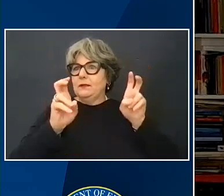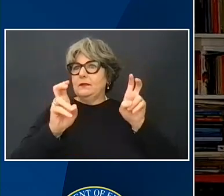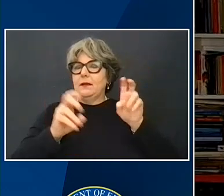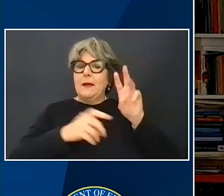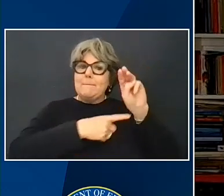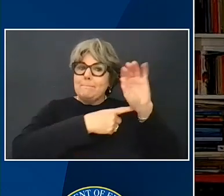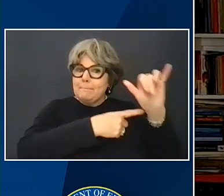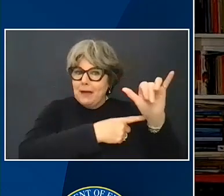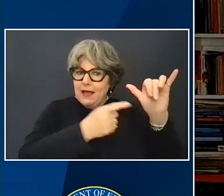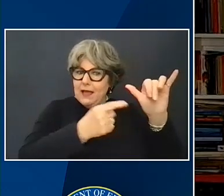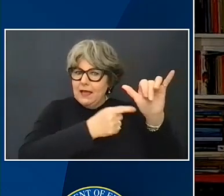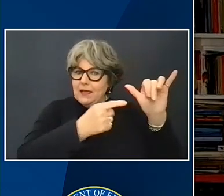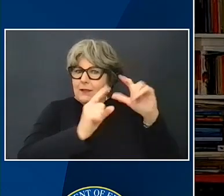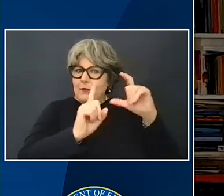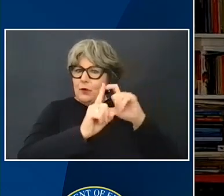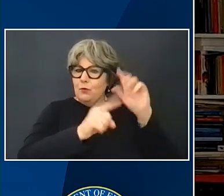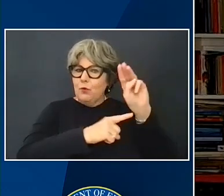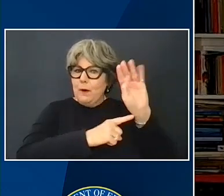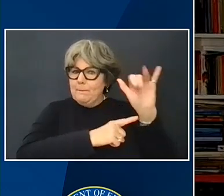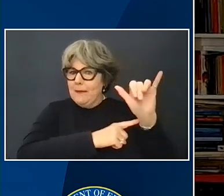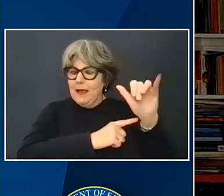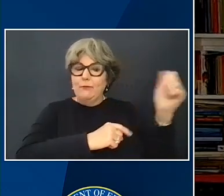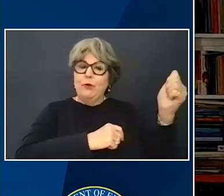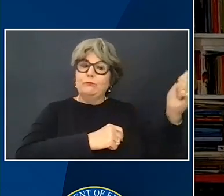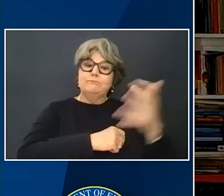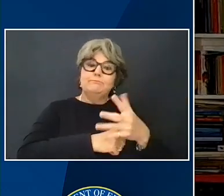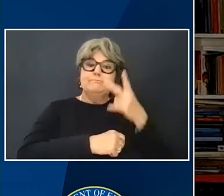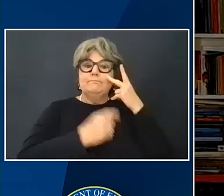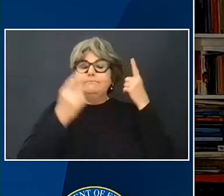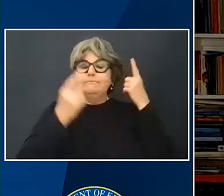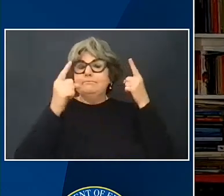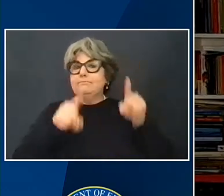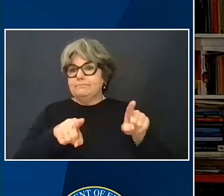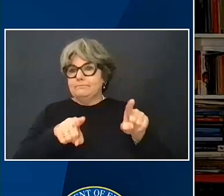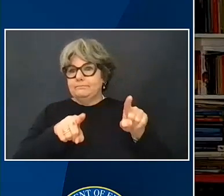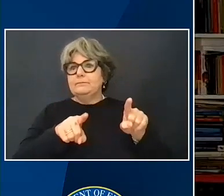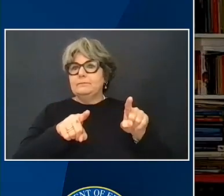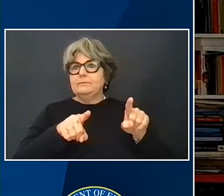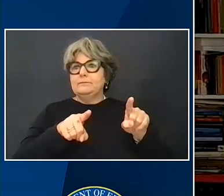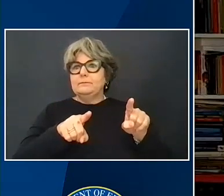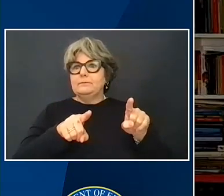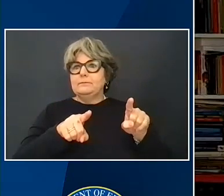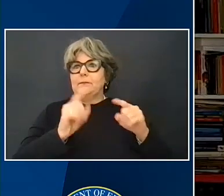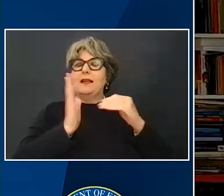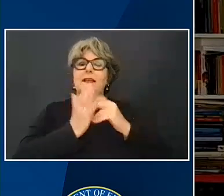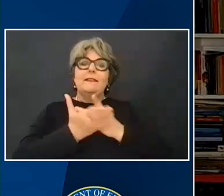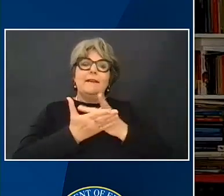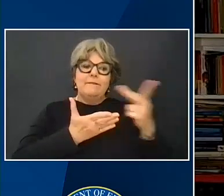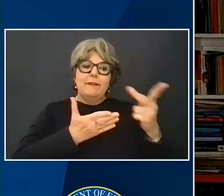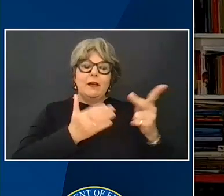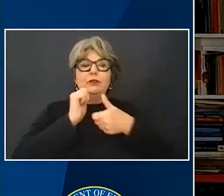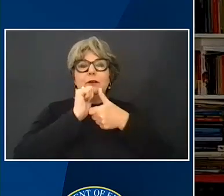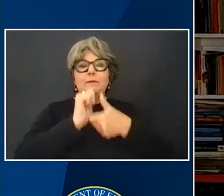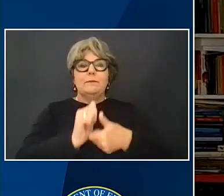So what, we're going to roll the dice? The entity again has failed to comply with the requirements that it agreed to comply